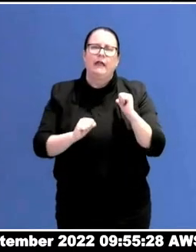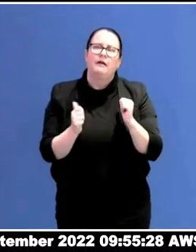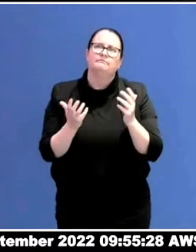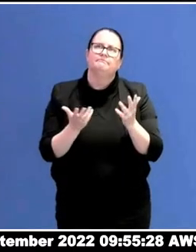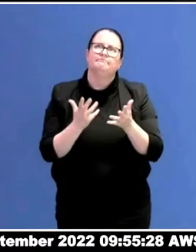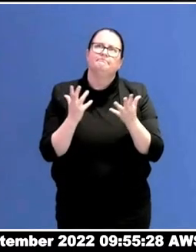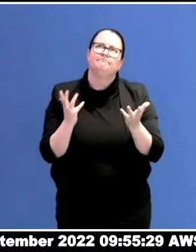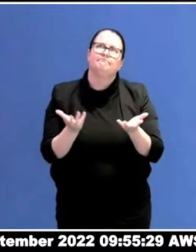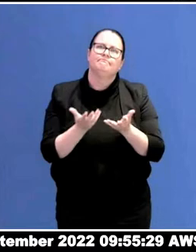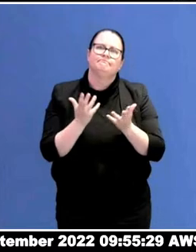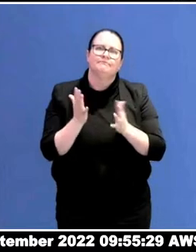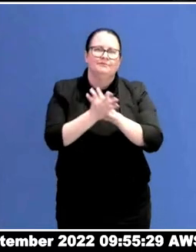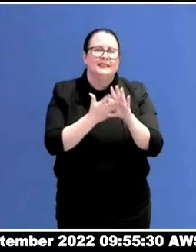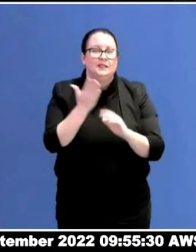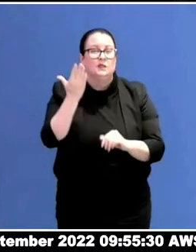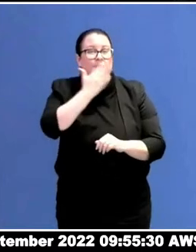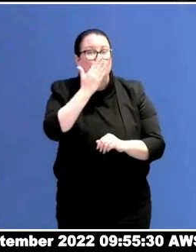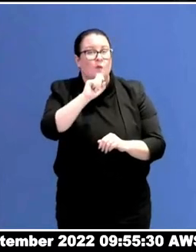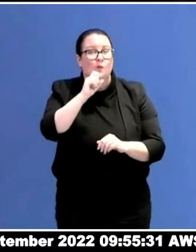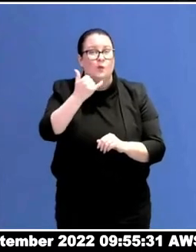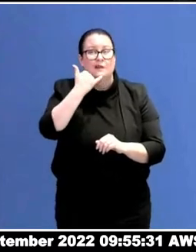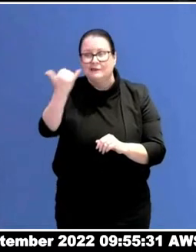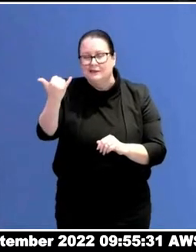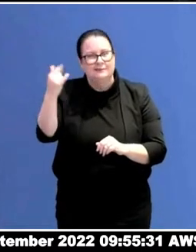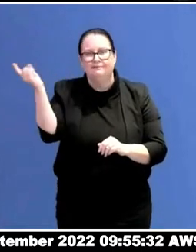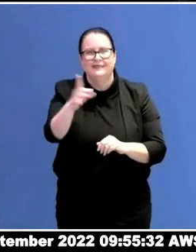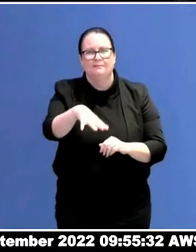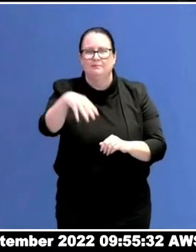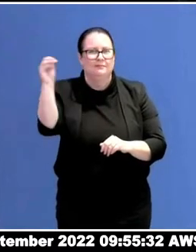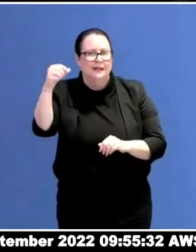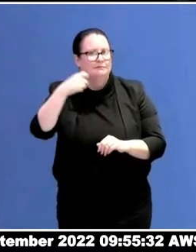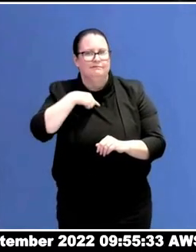the school would call us to come and get him because they couldn't manage his behaviour.